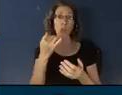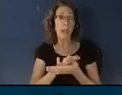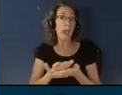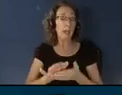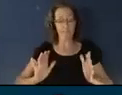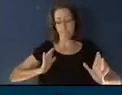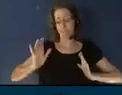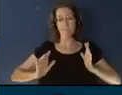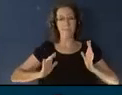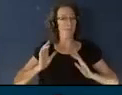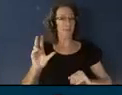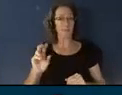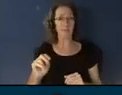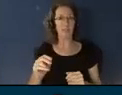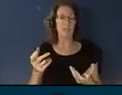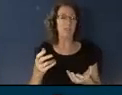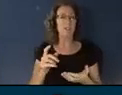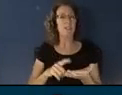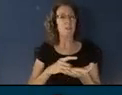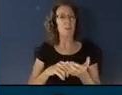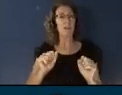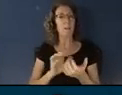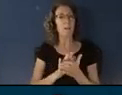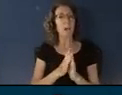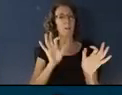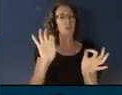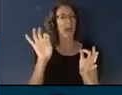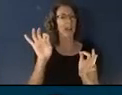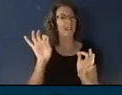these things can be somewhat distracting. Also you'll have to sit there and explain